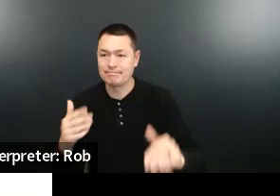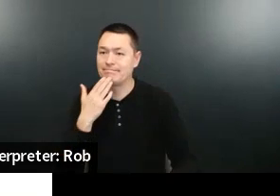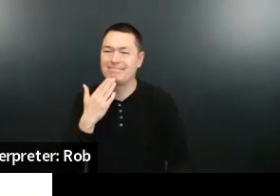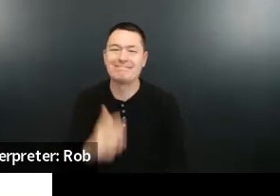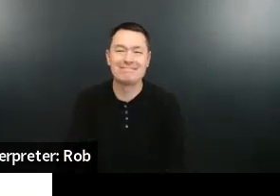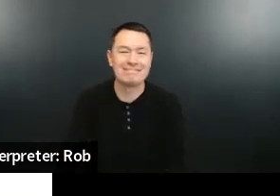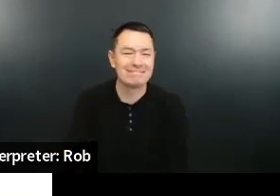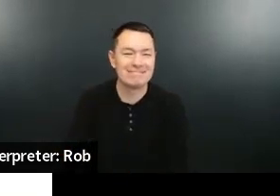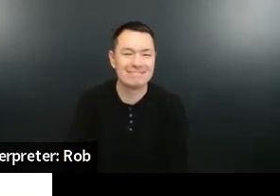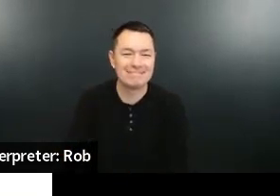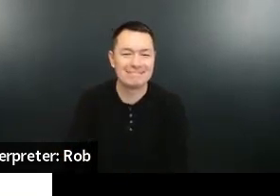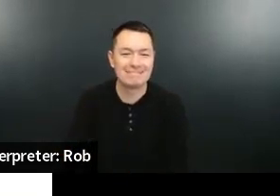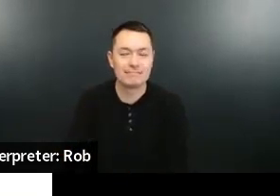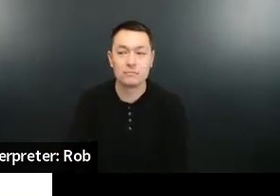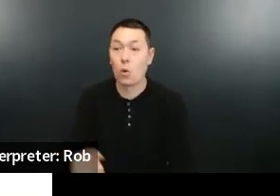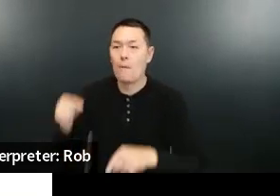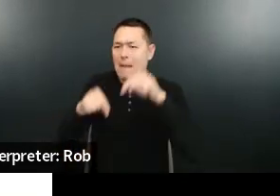Looks like people